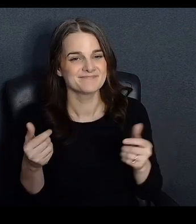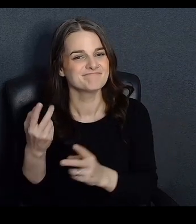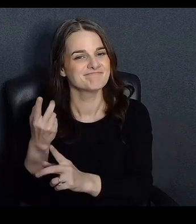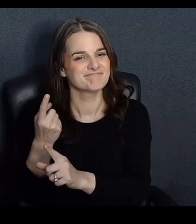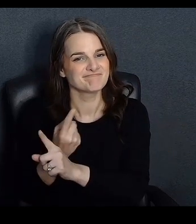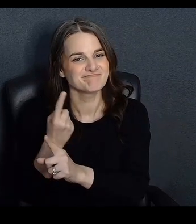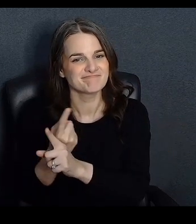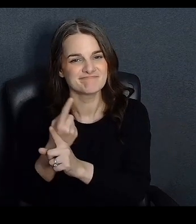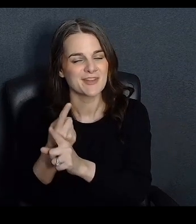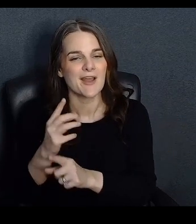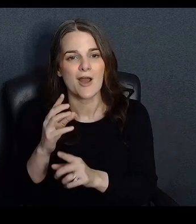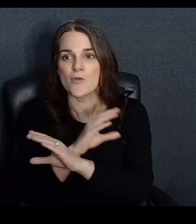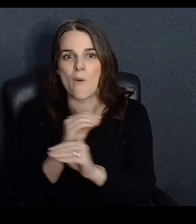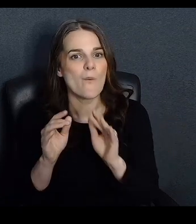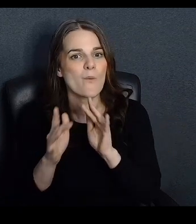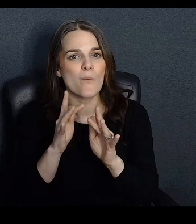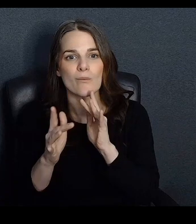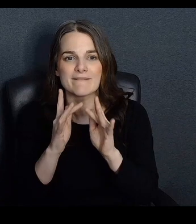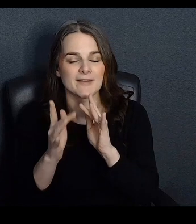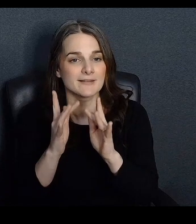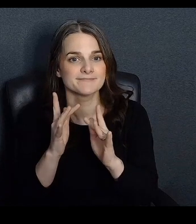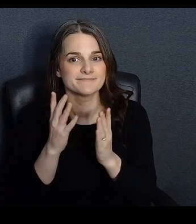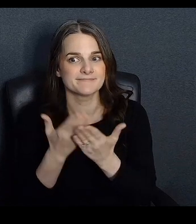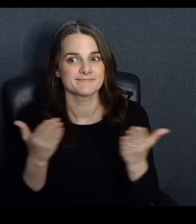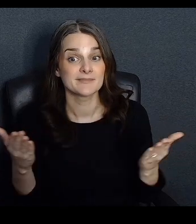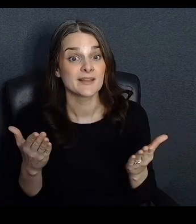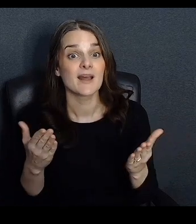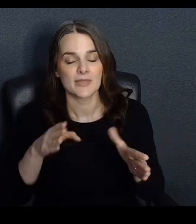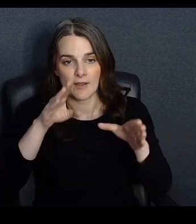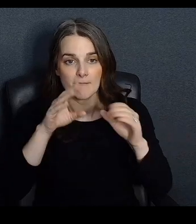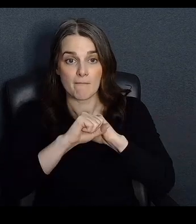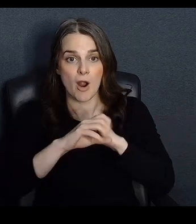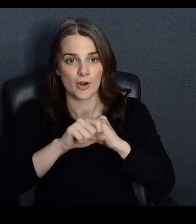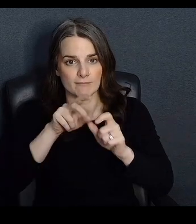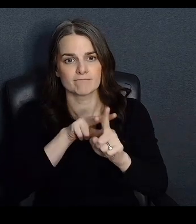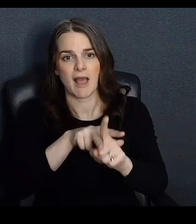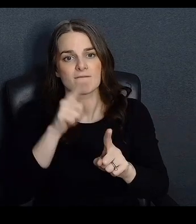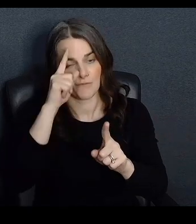pictured here. And these are products that are marketed towards older adults with dementia.